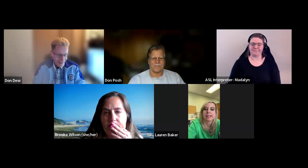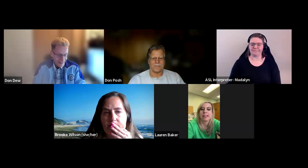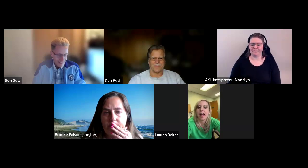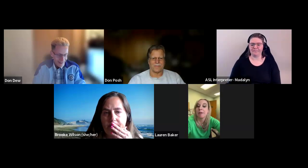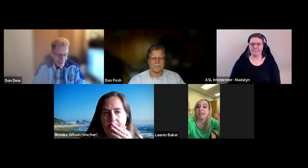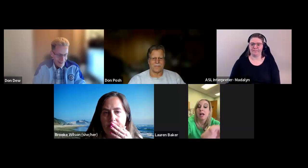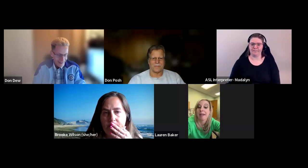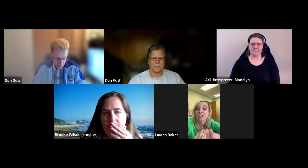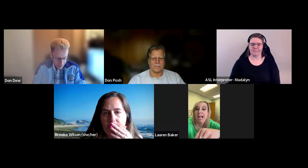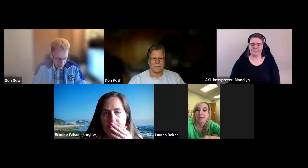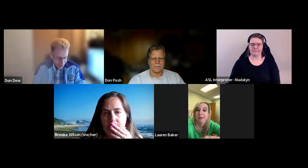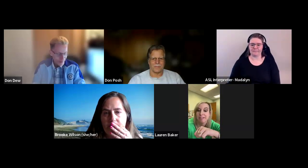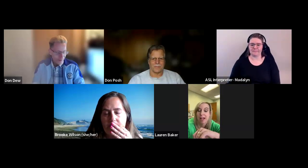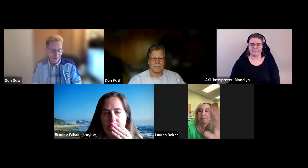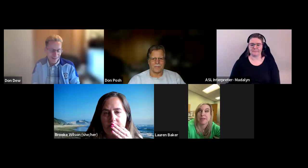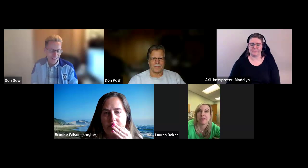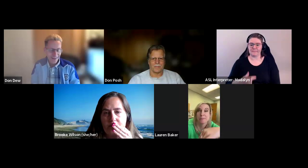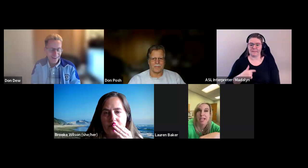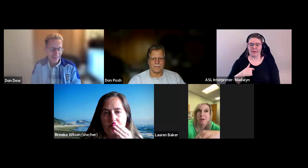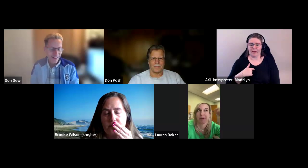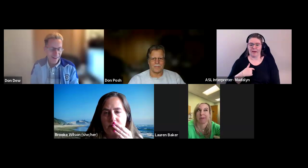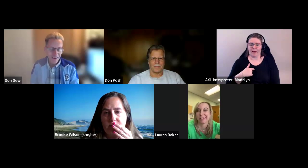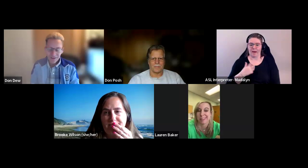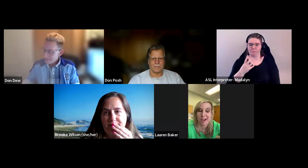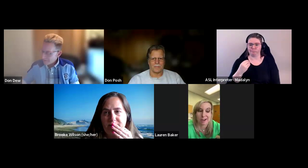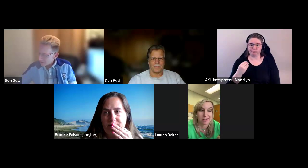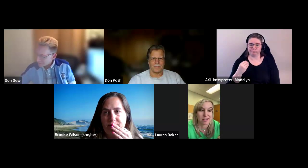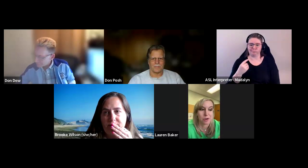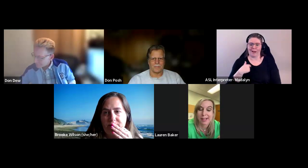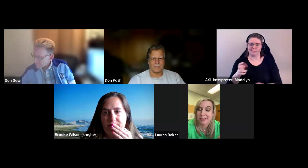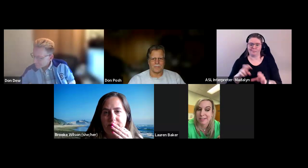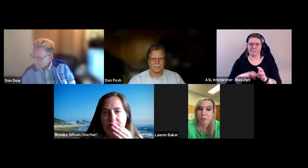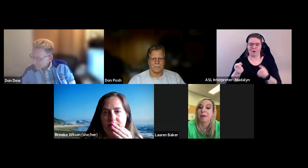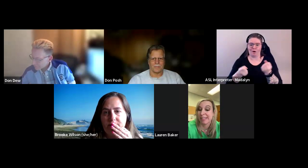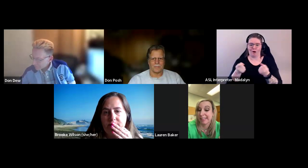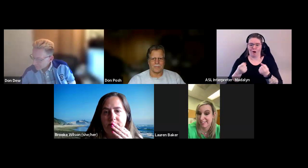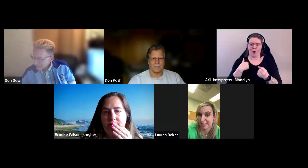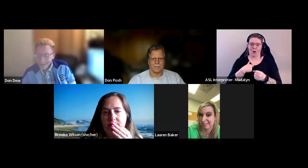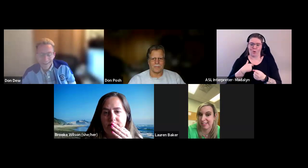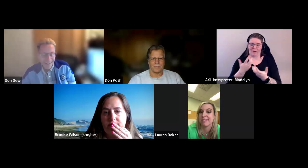Lauren Baker: And I'm gonna be actually hopping off. I'd be pairing my camera off. I'm getting in the car because our workday ends at 4. But I'll be listening.